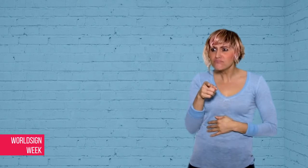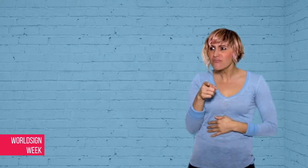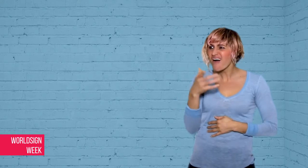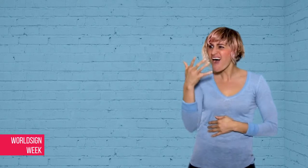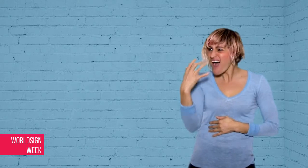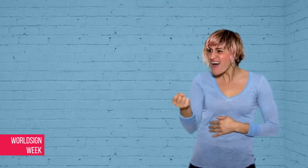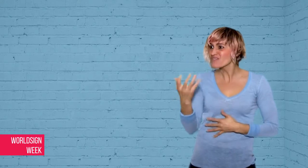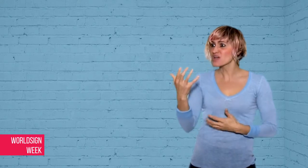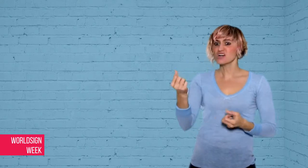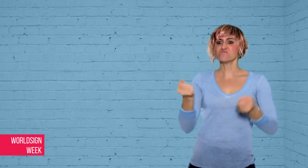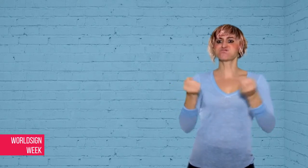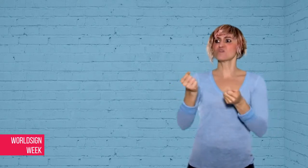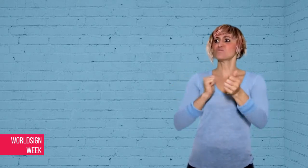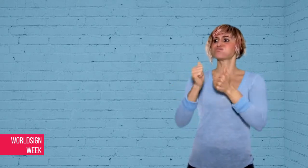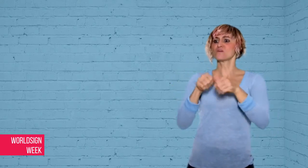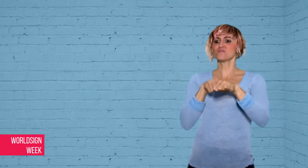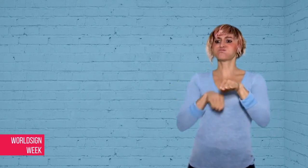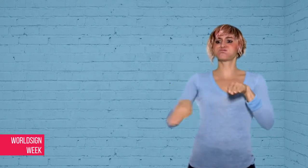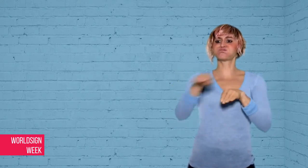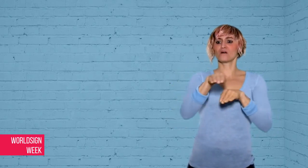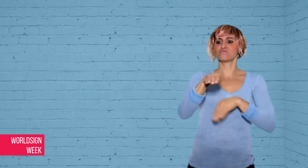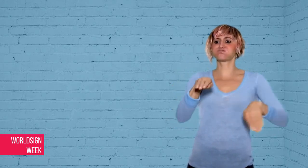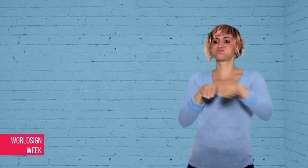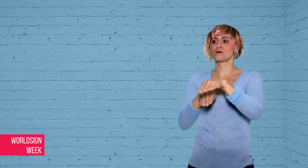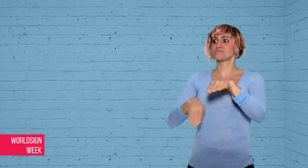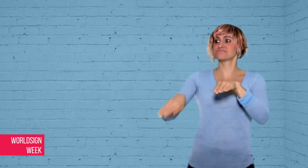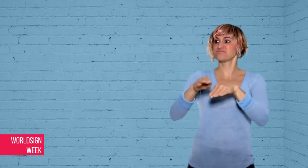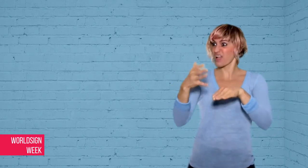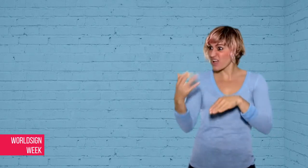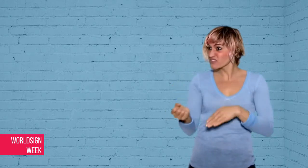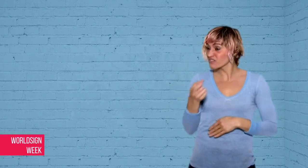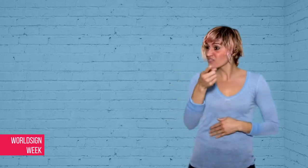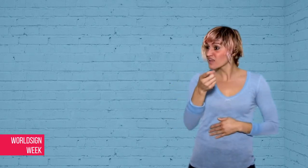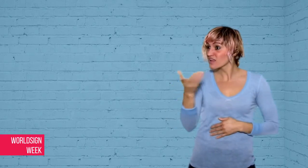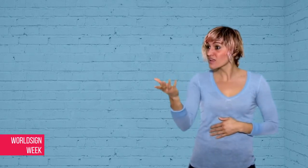in China on mountain!?